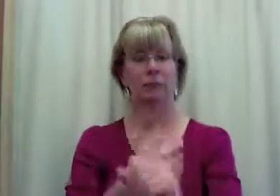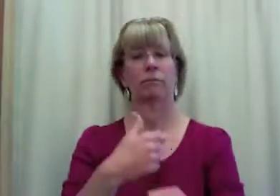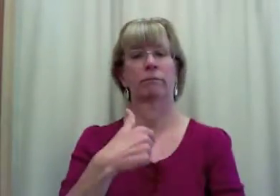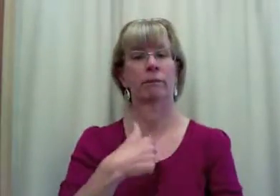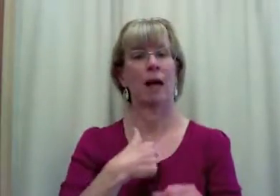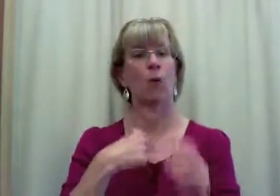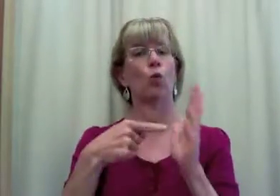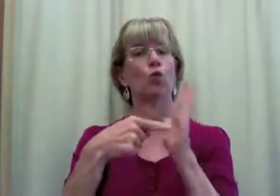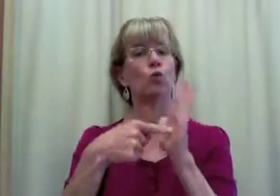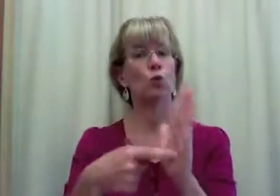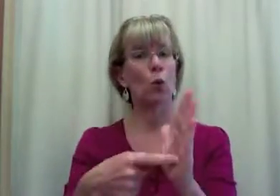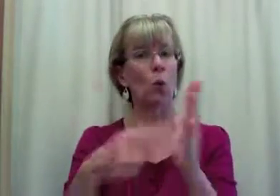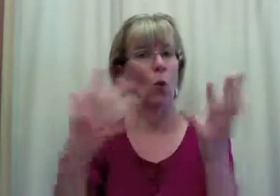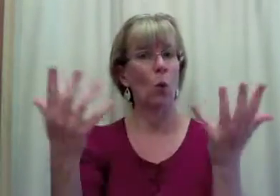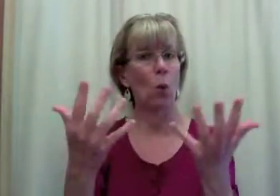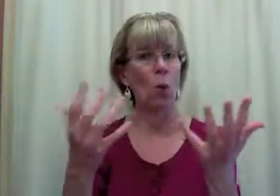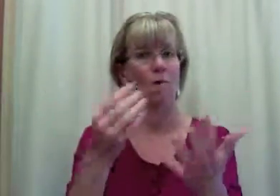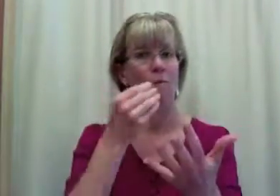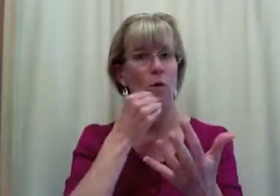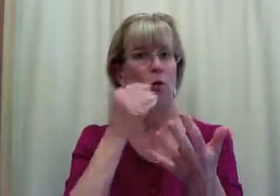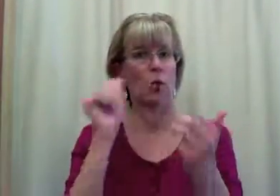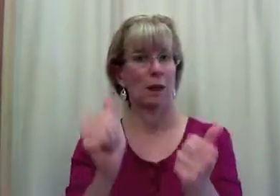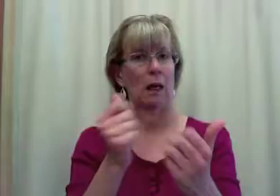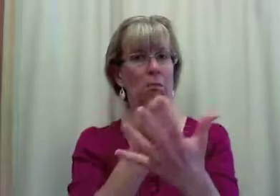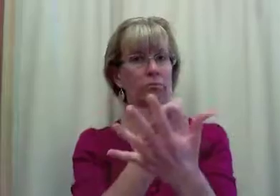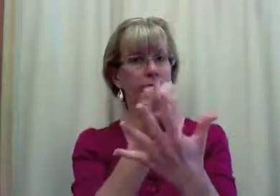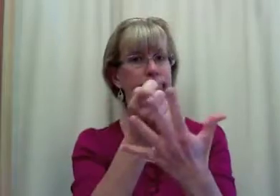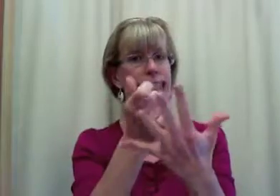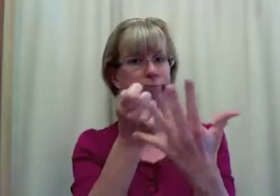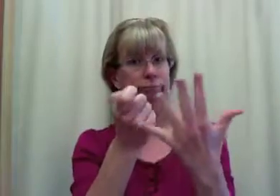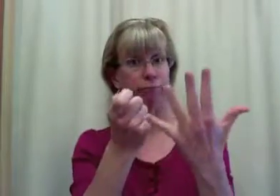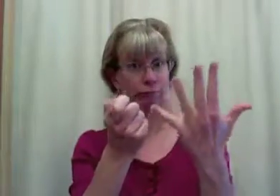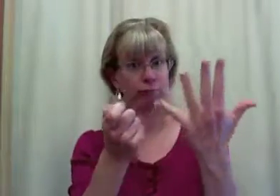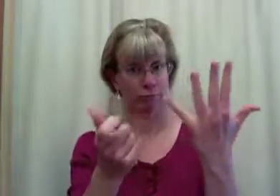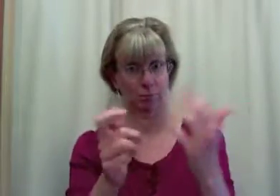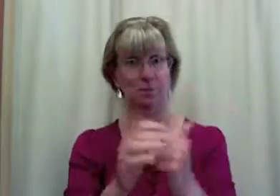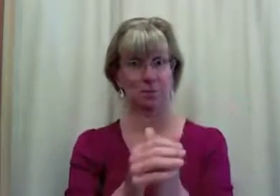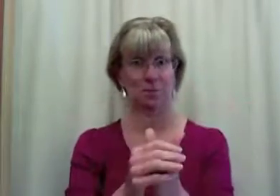I will show you which foods you can elimininate.